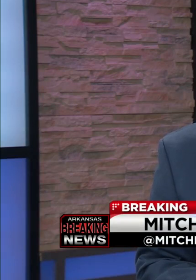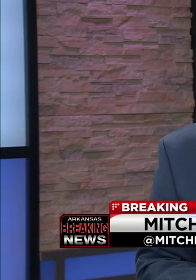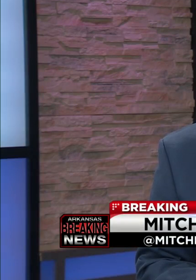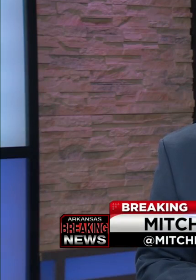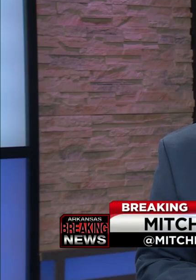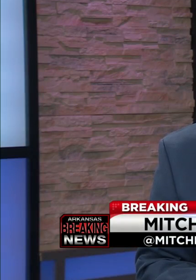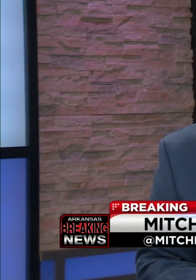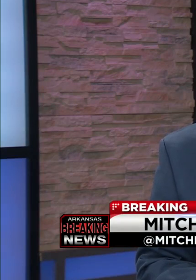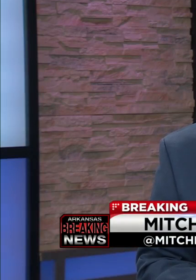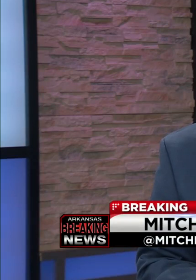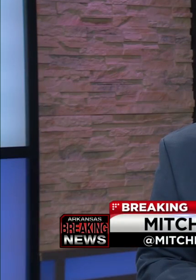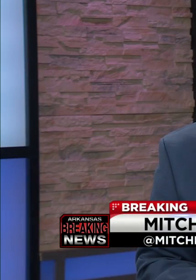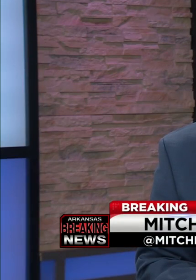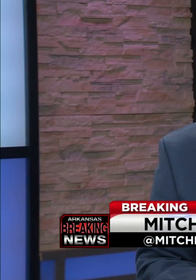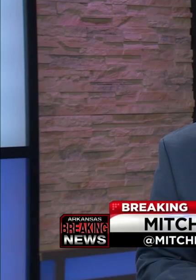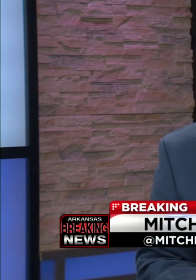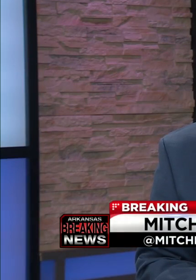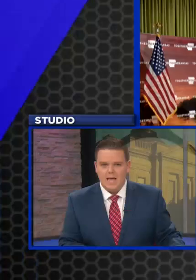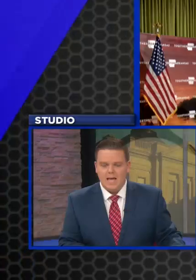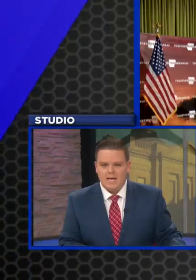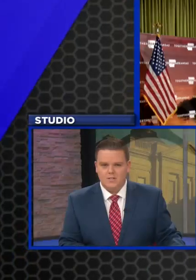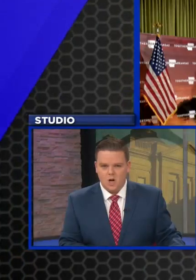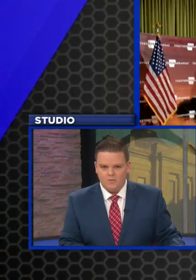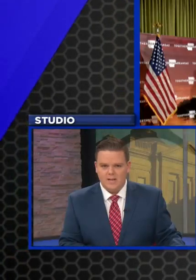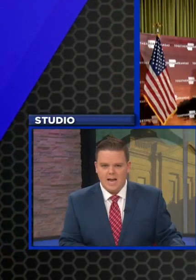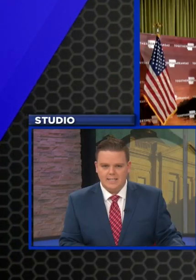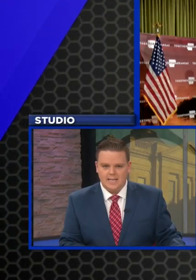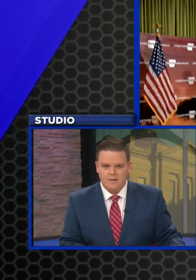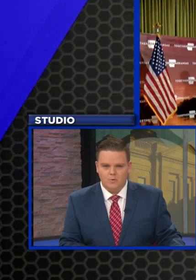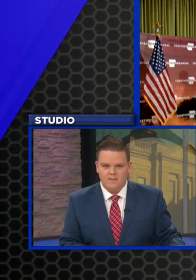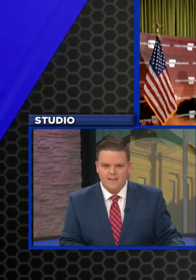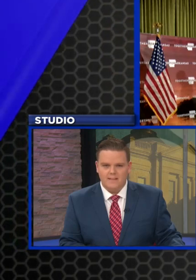TESTING FOR CAPTIONING. GOOD DAY TODAY.